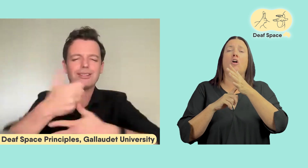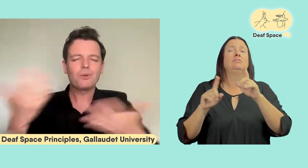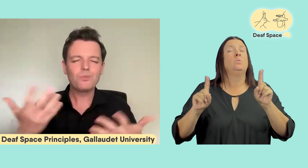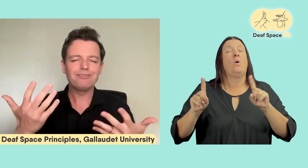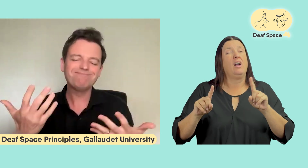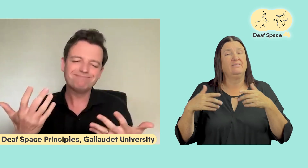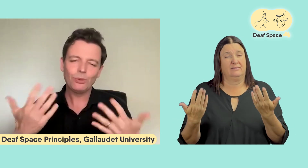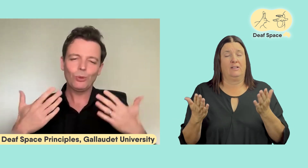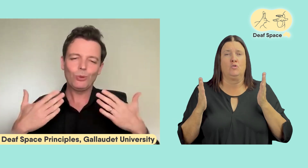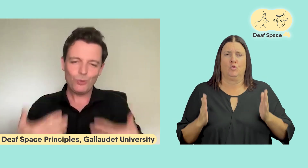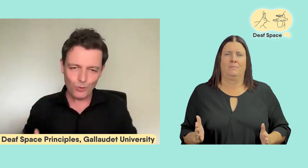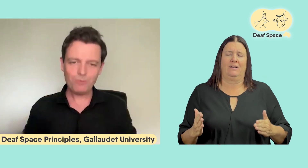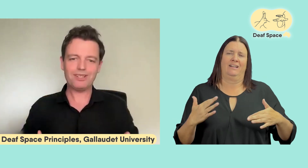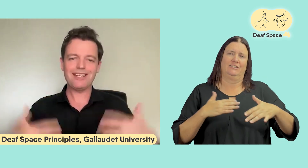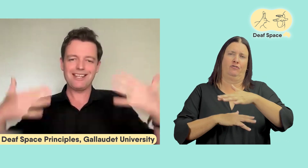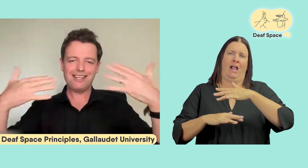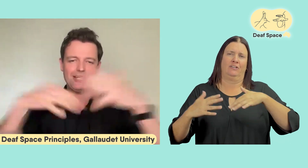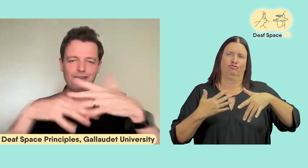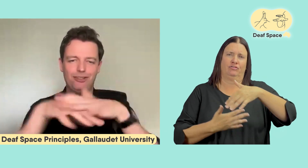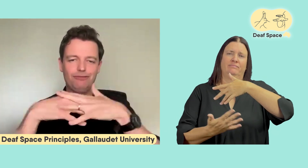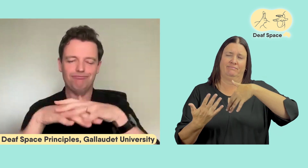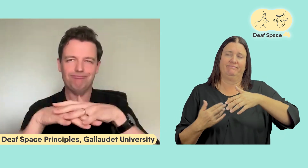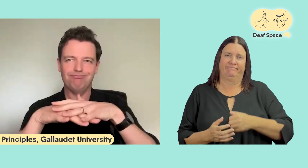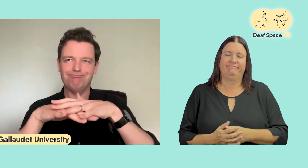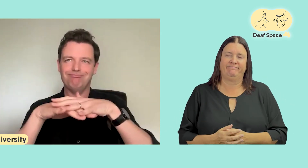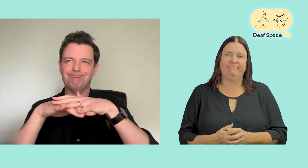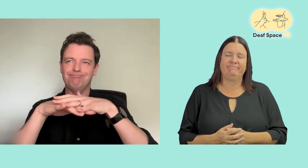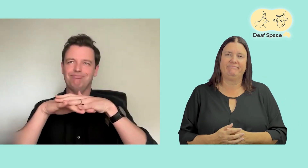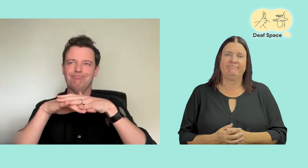They prioritize human interaction.